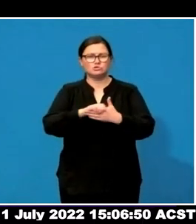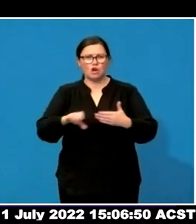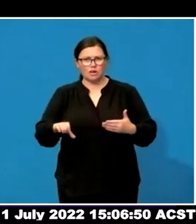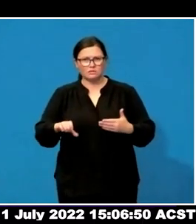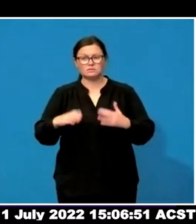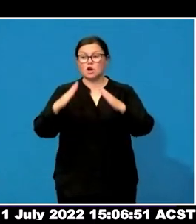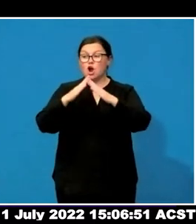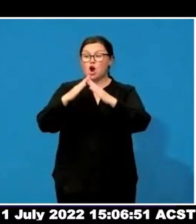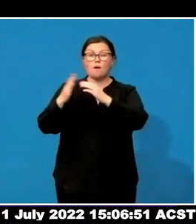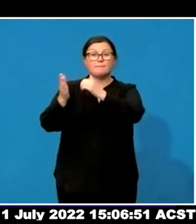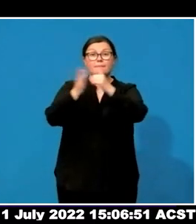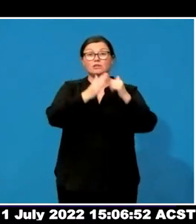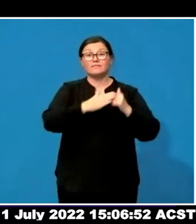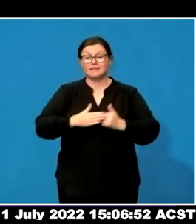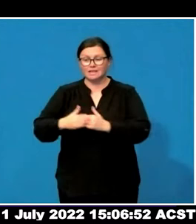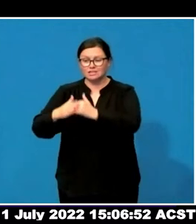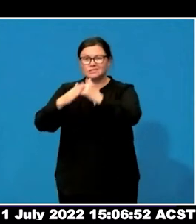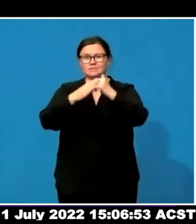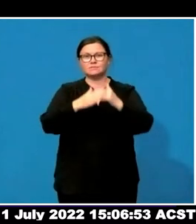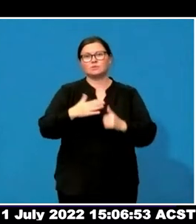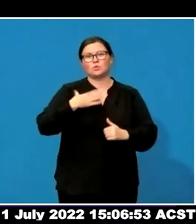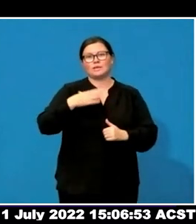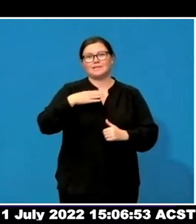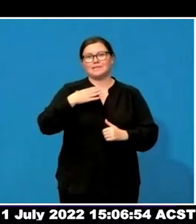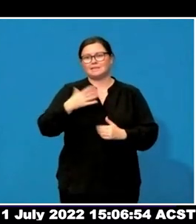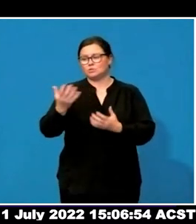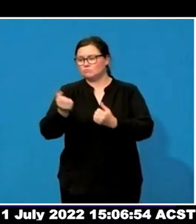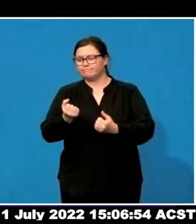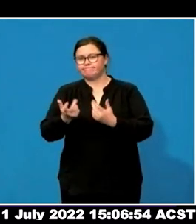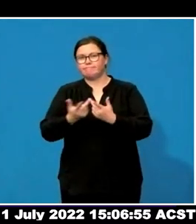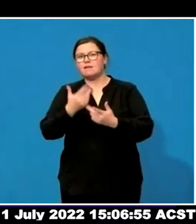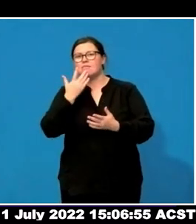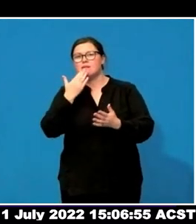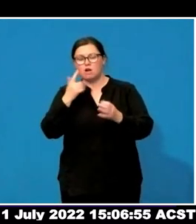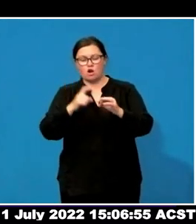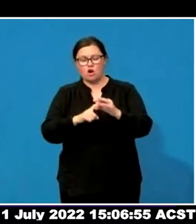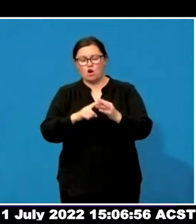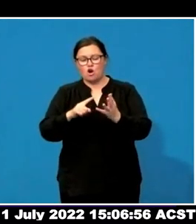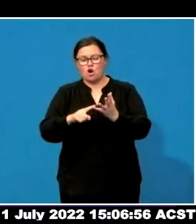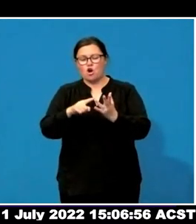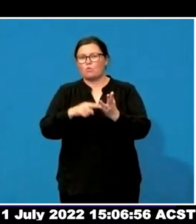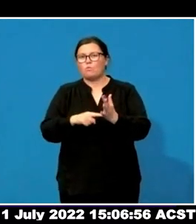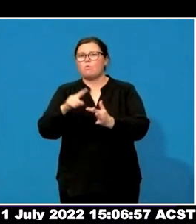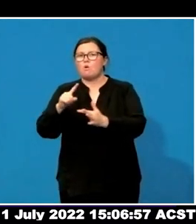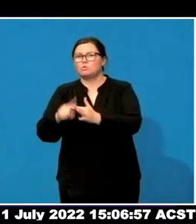But that is up to $35,800. And this says: "I am eligible for SDA as follows.